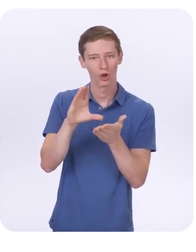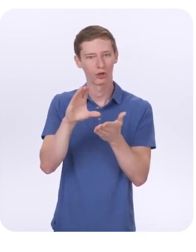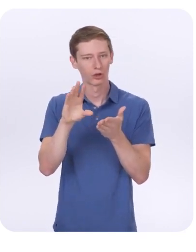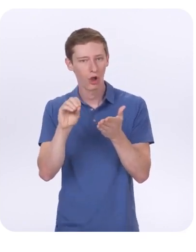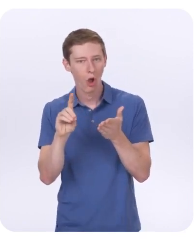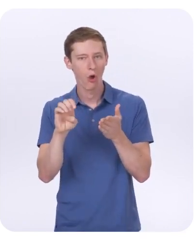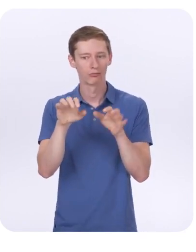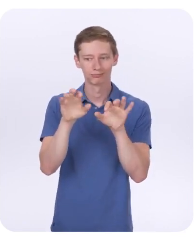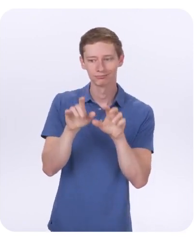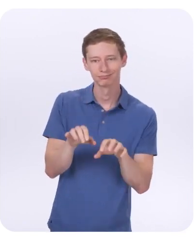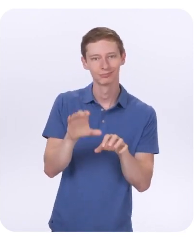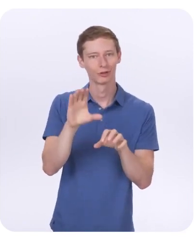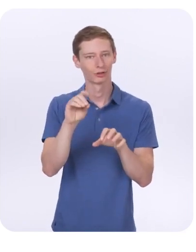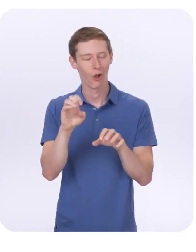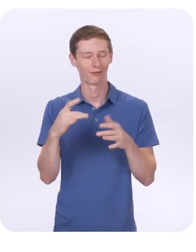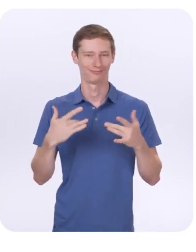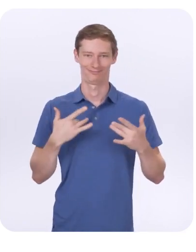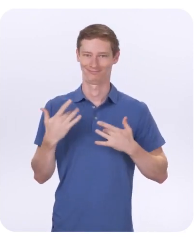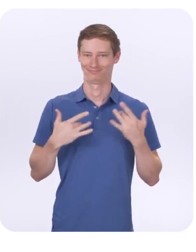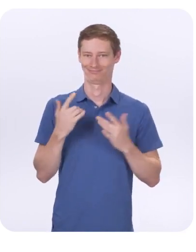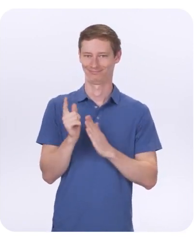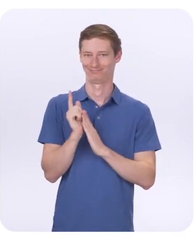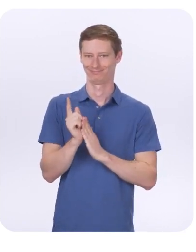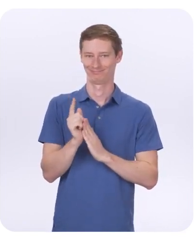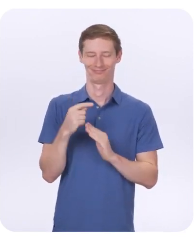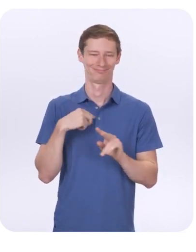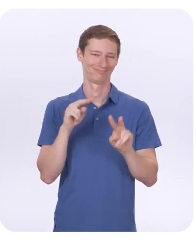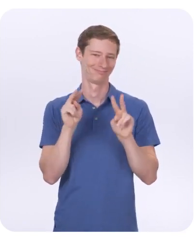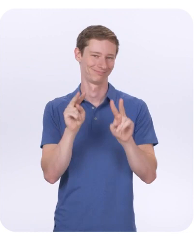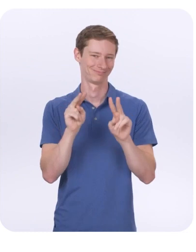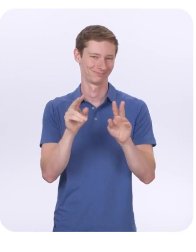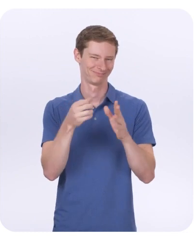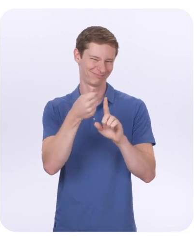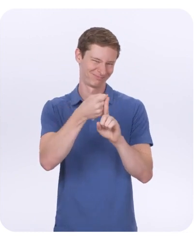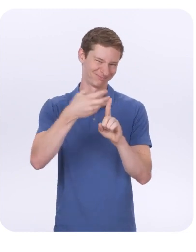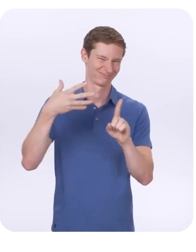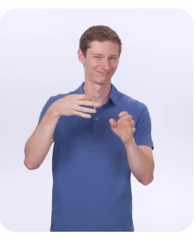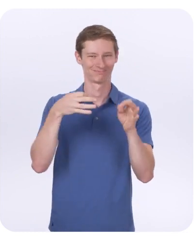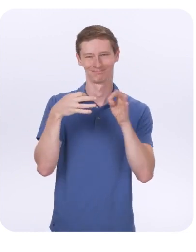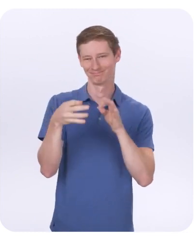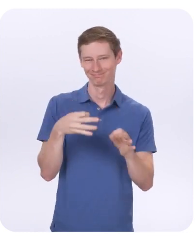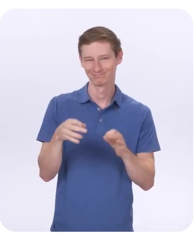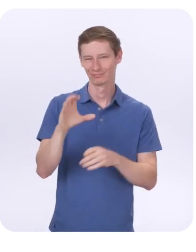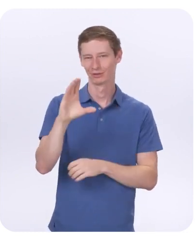and showing how you could use Code Llama in practice. My name is Baptiste and I'm